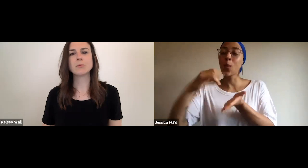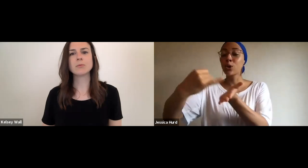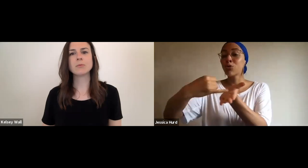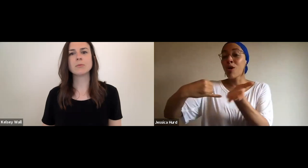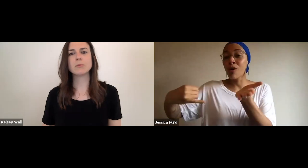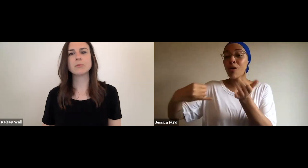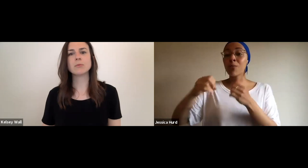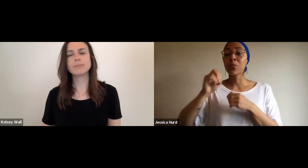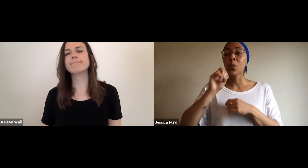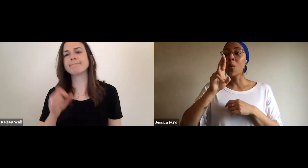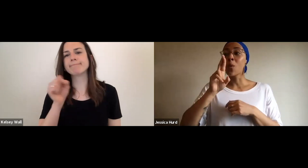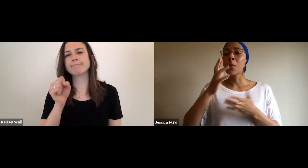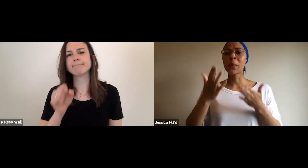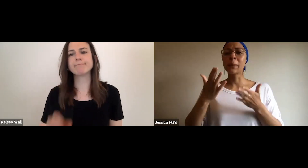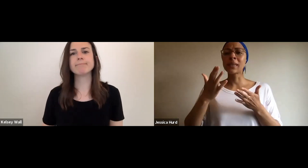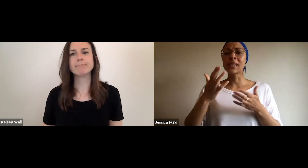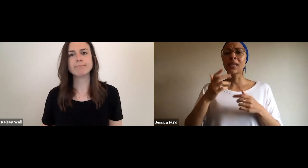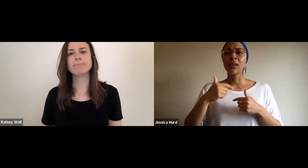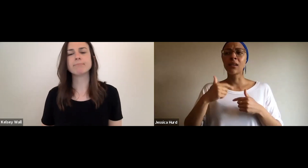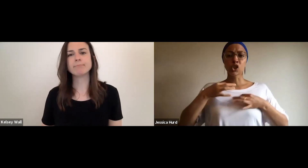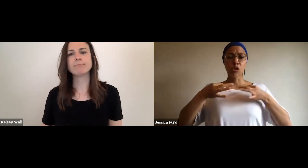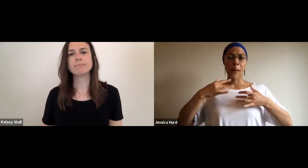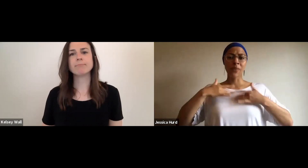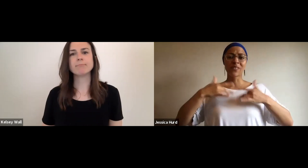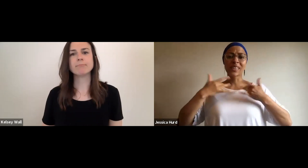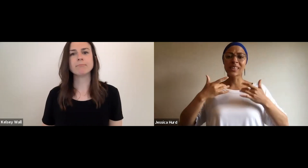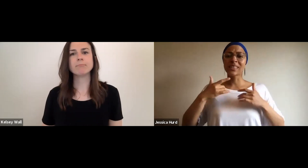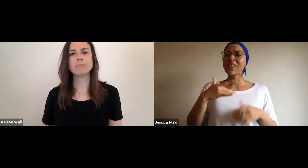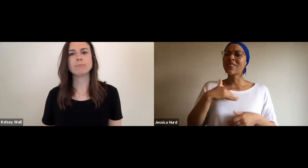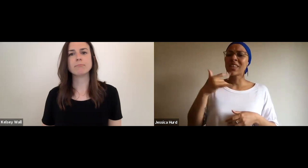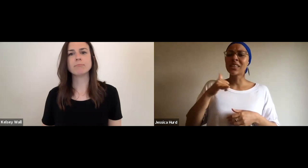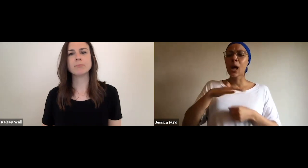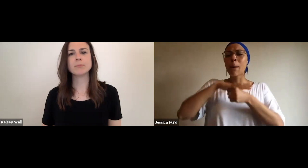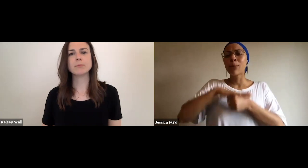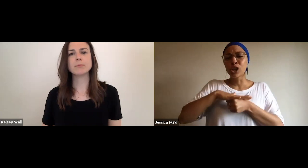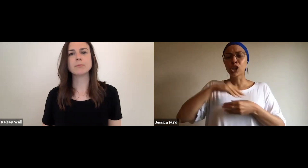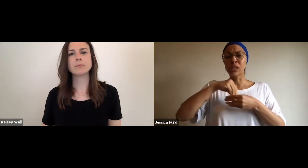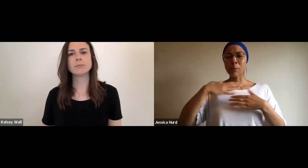You know, maybe you could name it with a color. Describe it using a color instead of the name of the emotion itself.